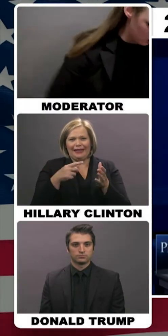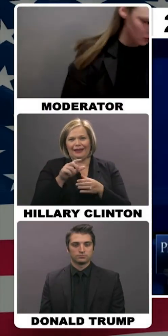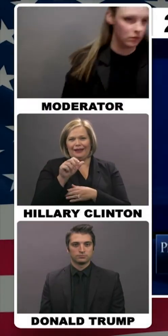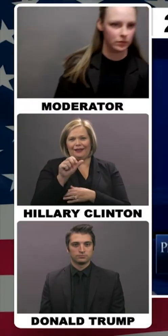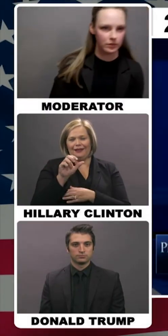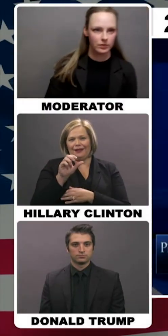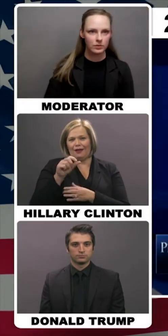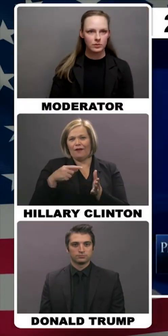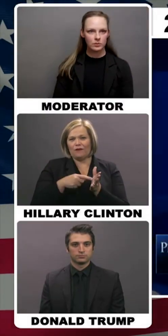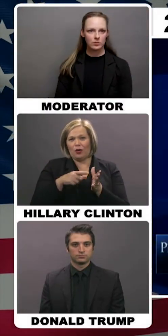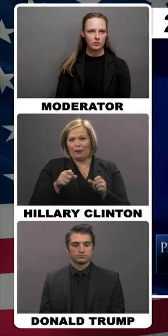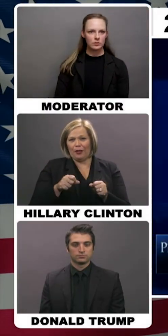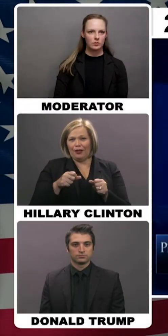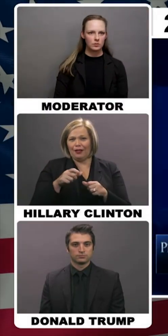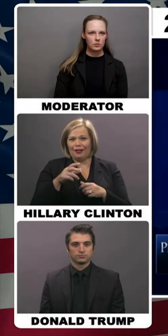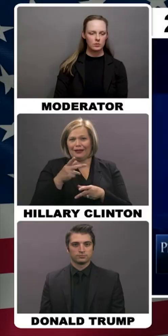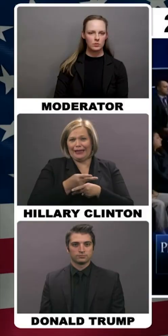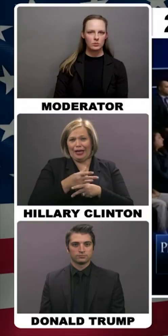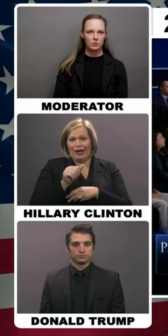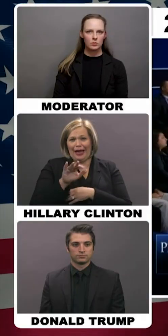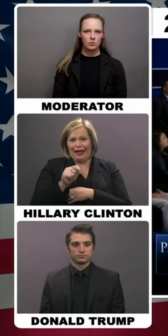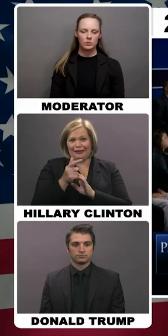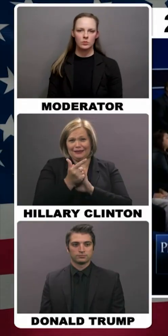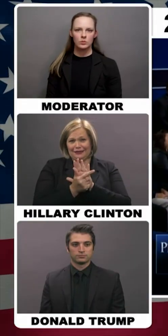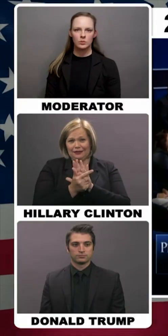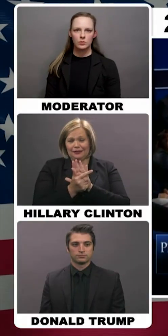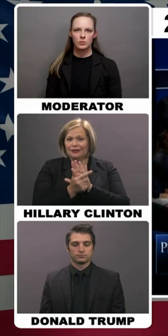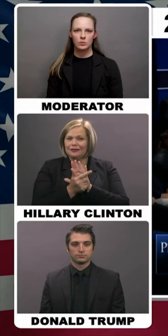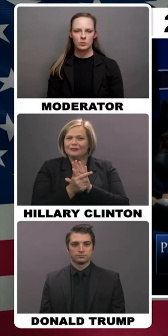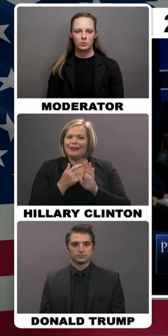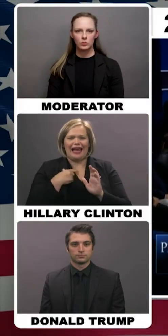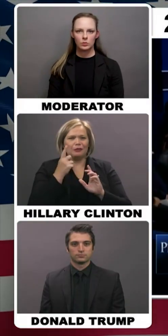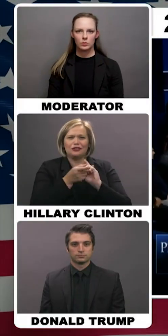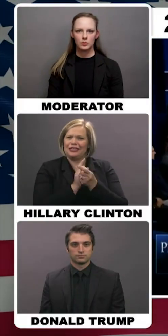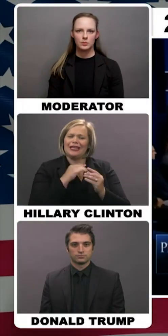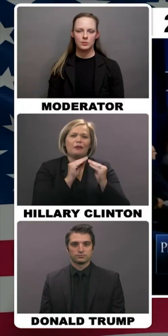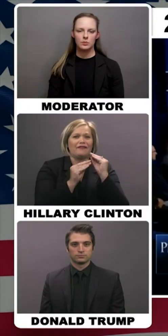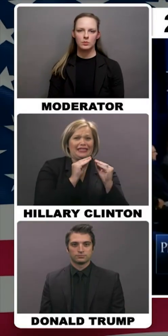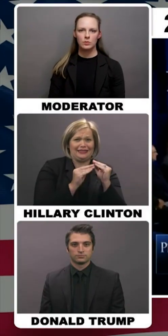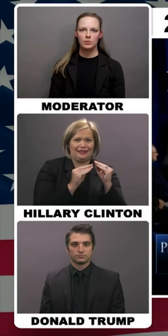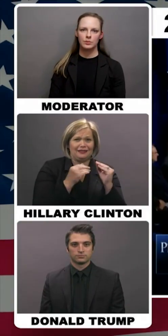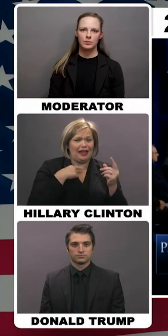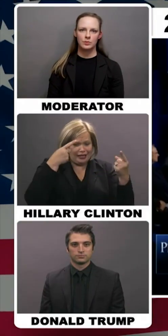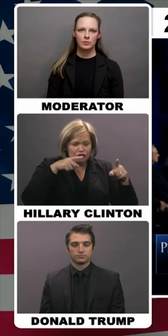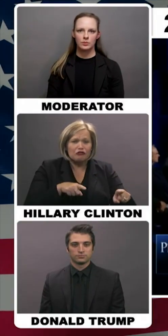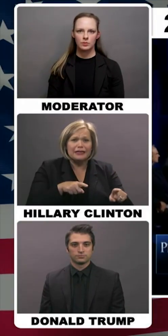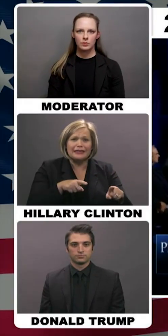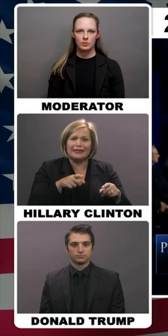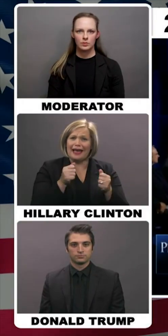And I'm gonna fix it because I agree with you. Premiums have gotten too high. Copays, deductibles, prescription drug costs.